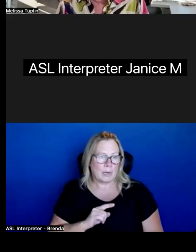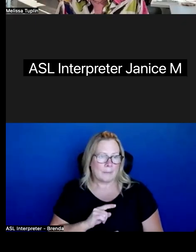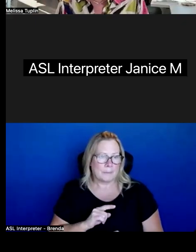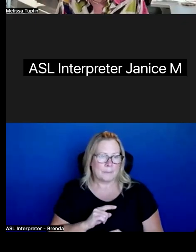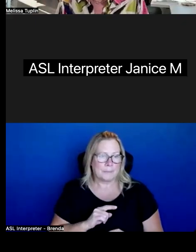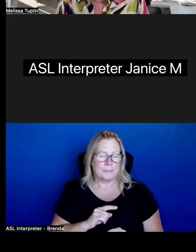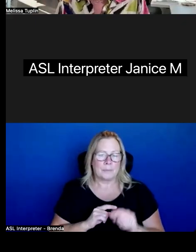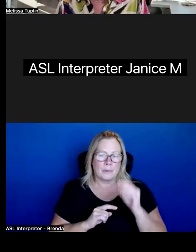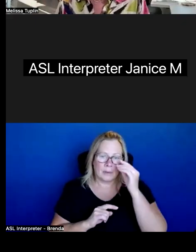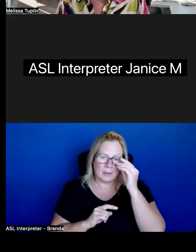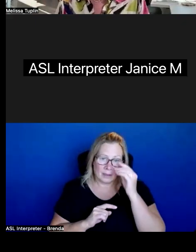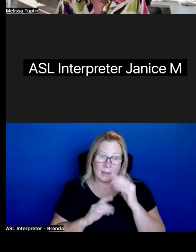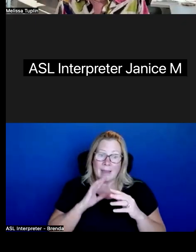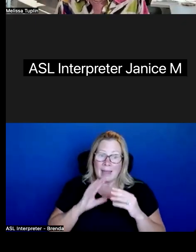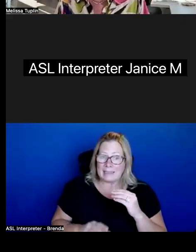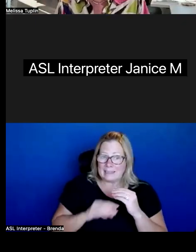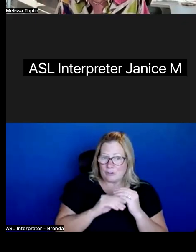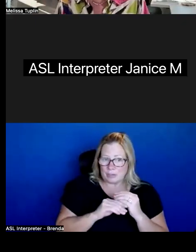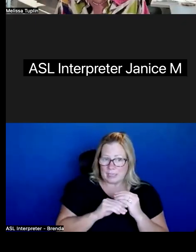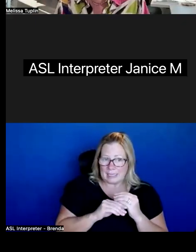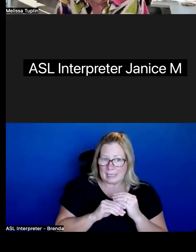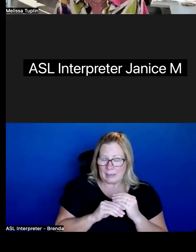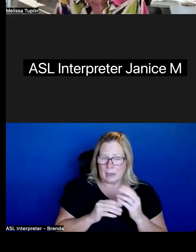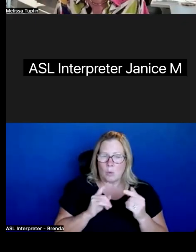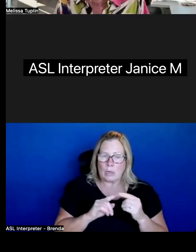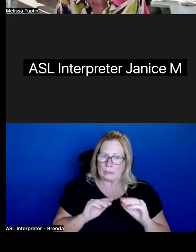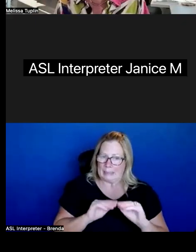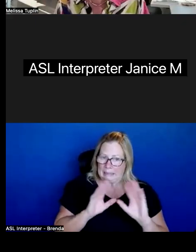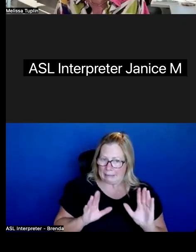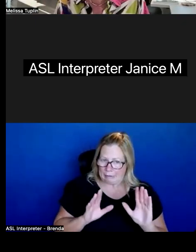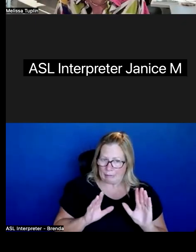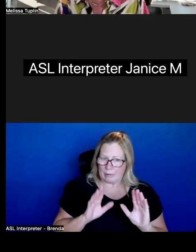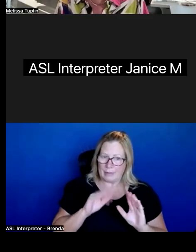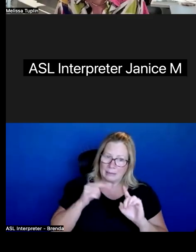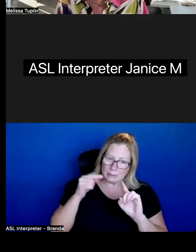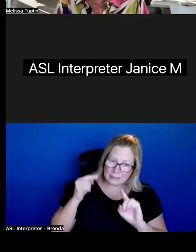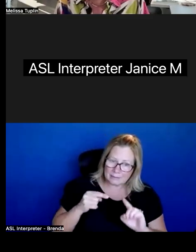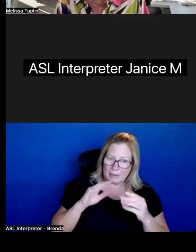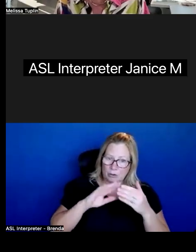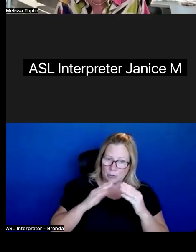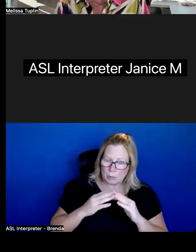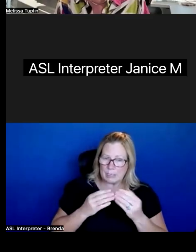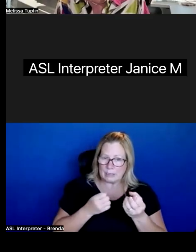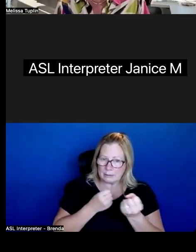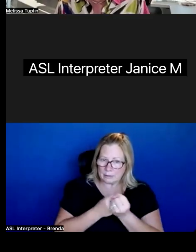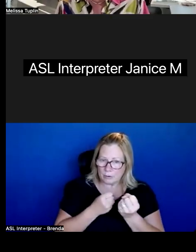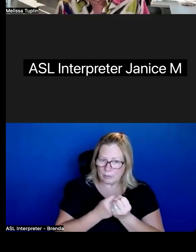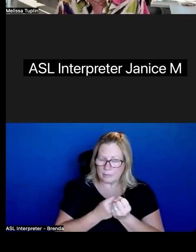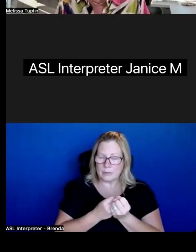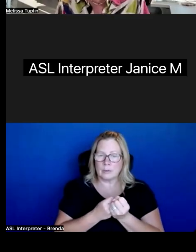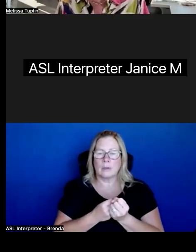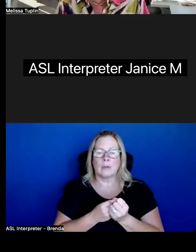Additionally, I want to be really clear that that specific Community Served section is intended for